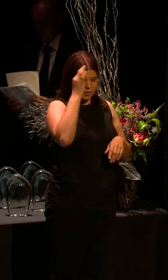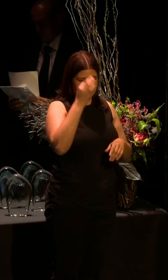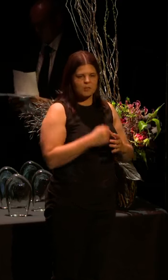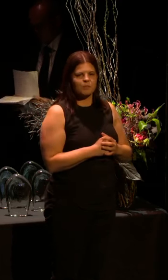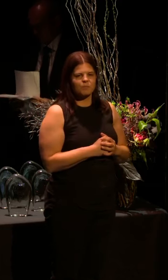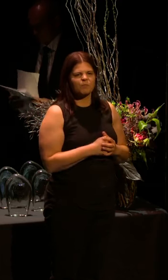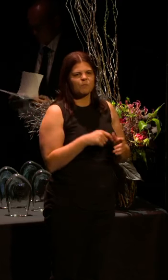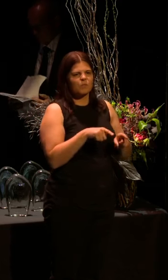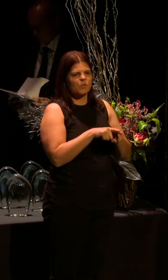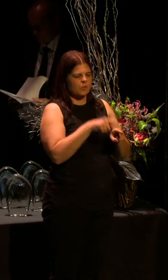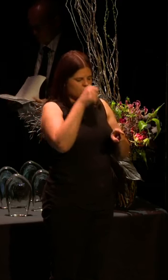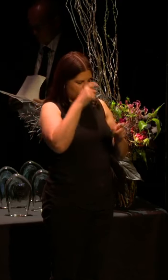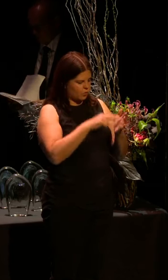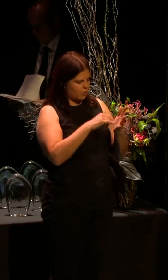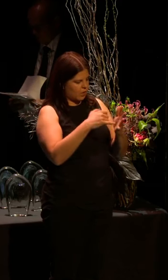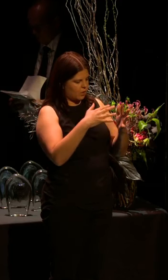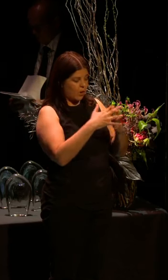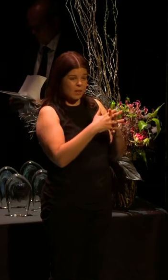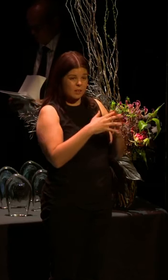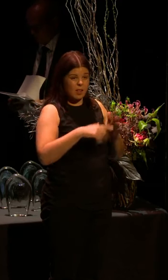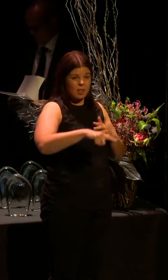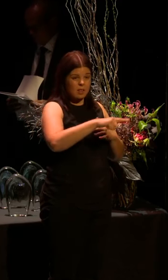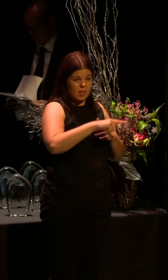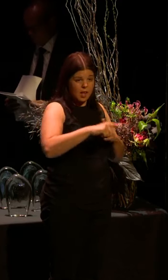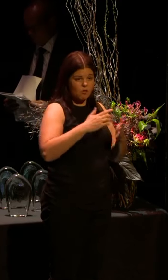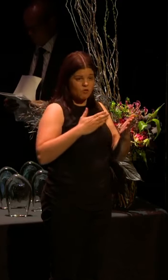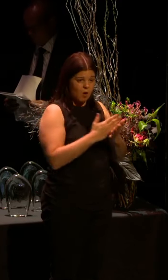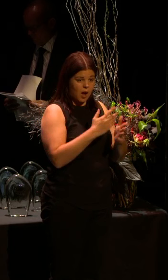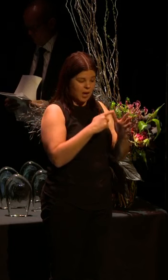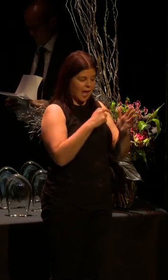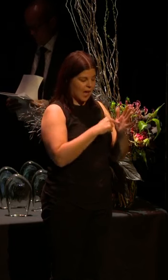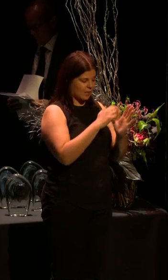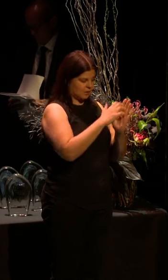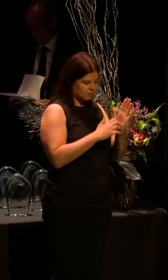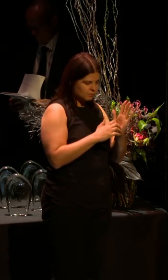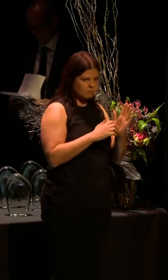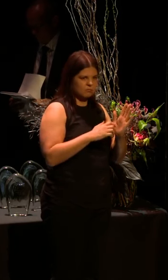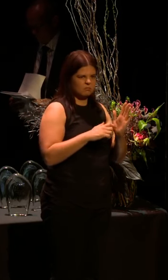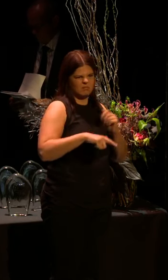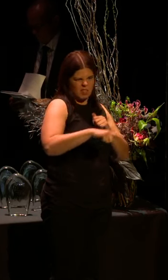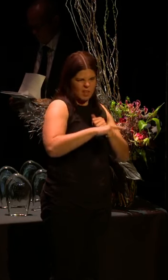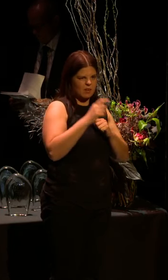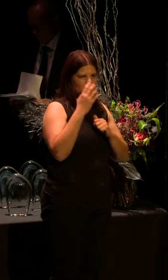of land and water in this particular part of Eora country.